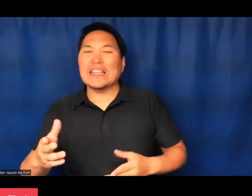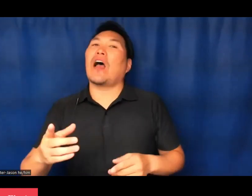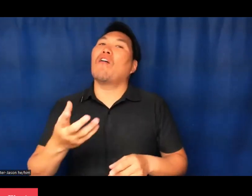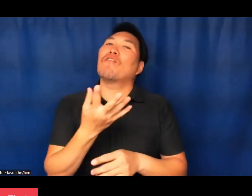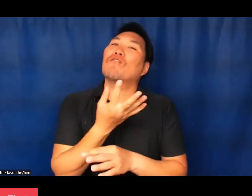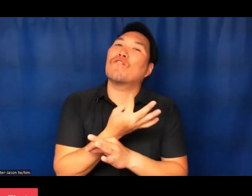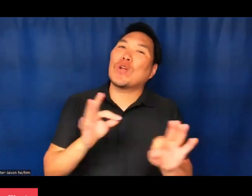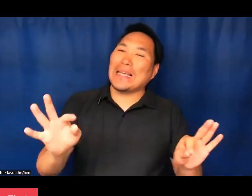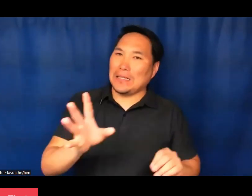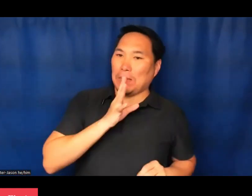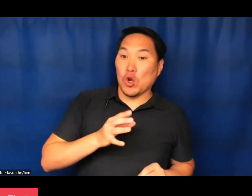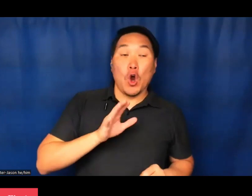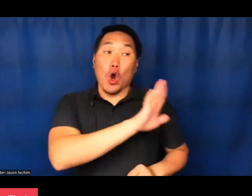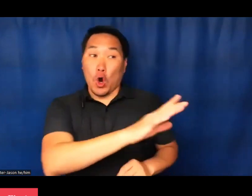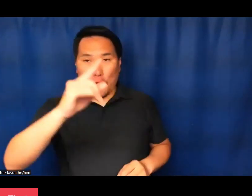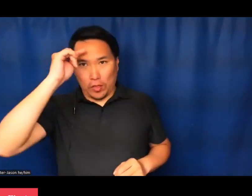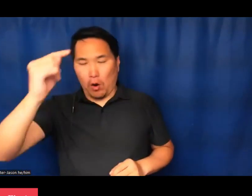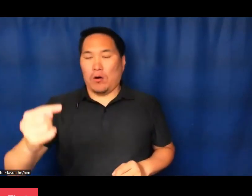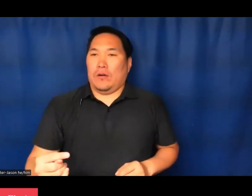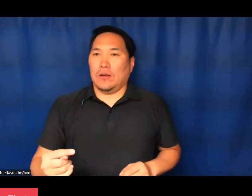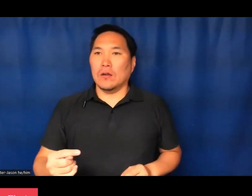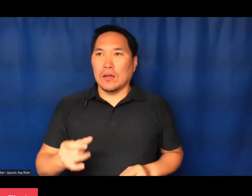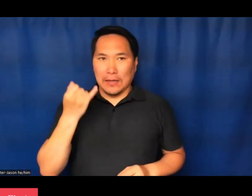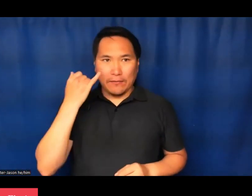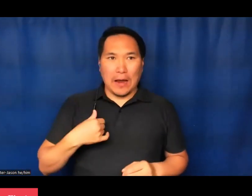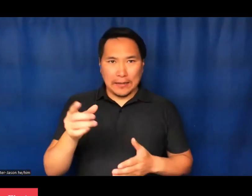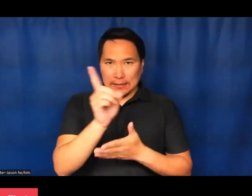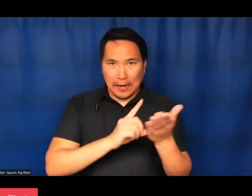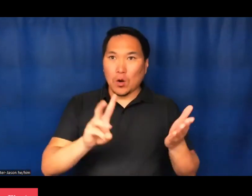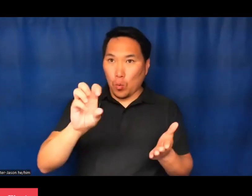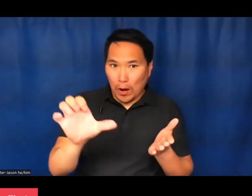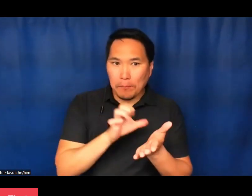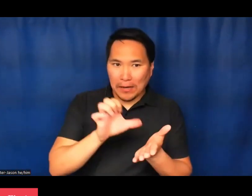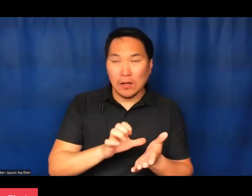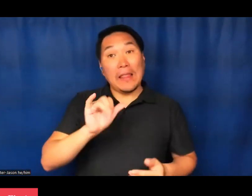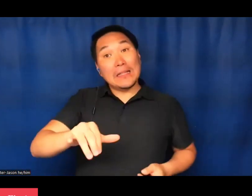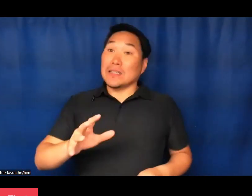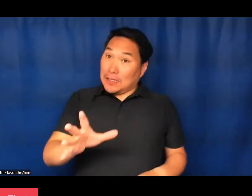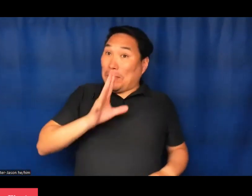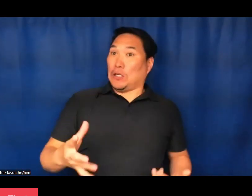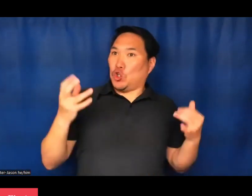Her theory is that by designing a website that inherently is speech, and the Colorado